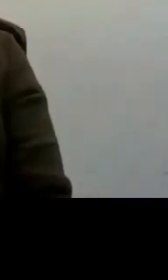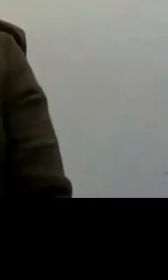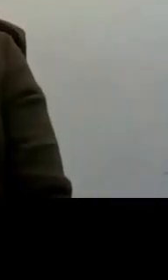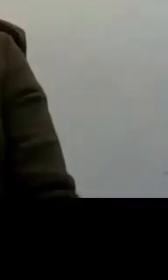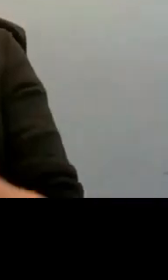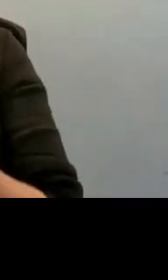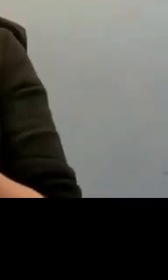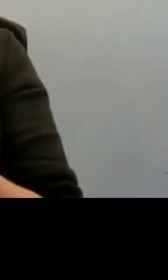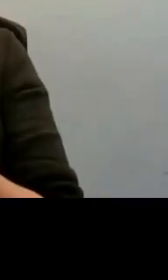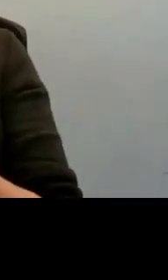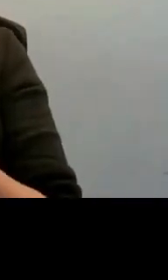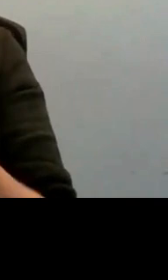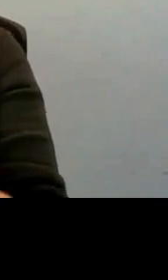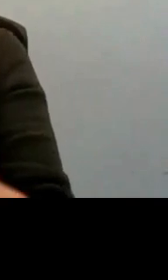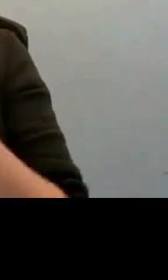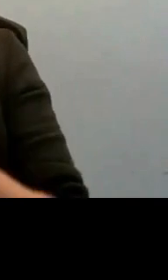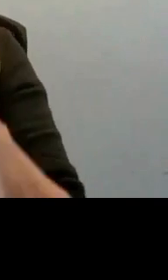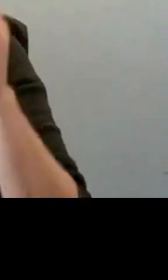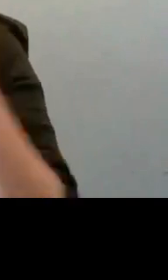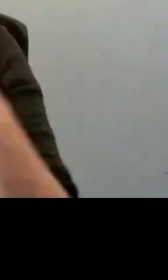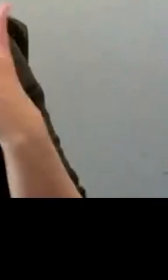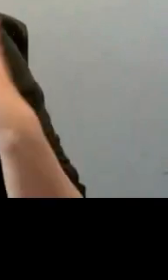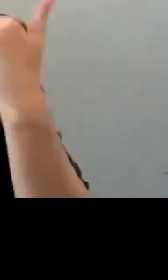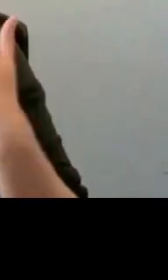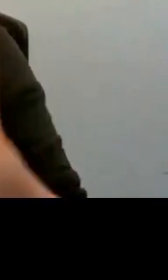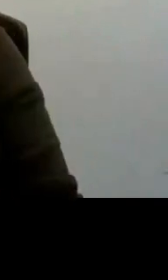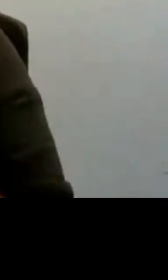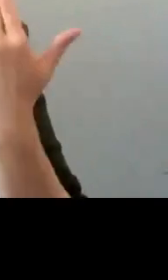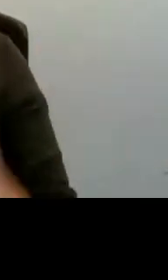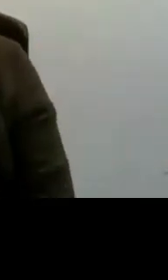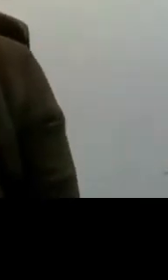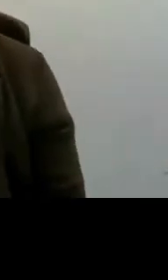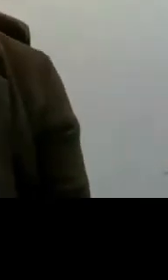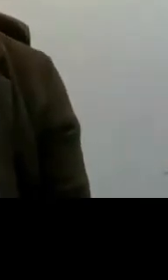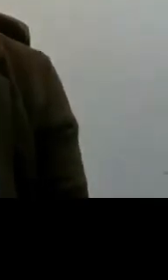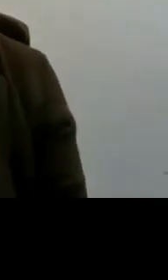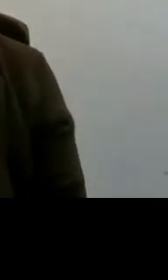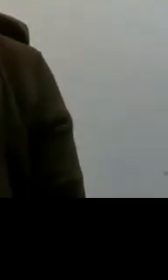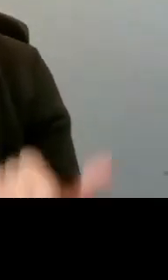efforts in clinical and research focused on youth homelessness so I will share my slides